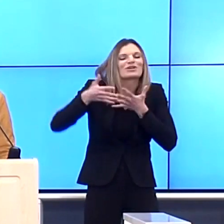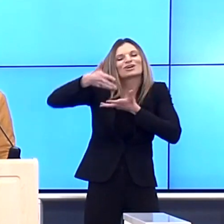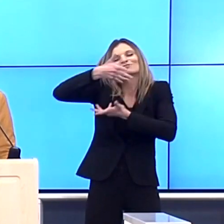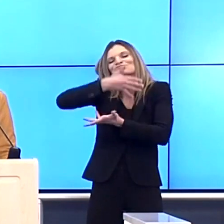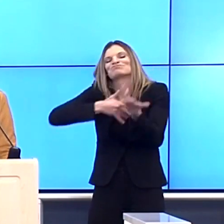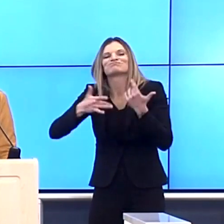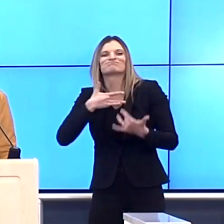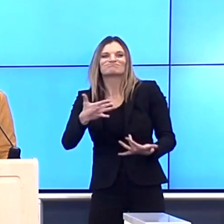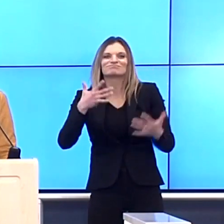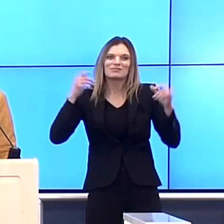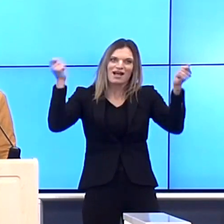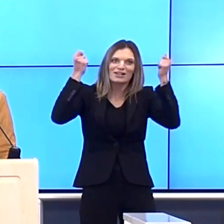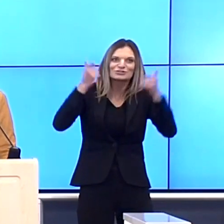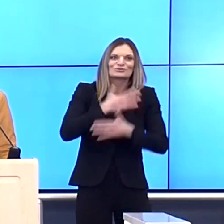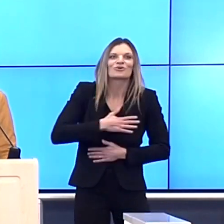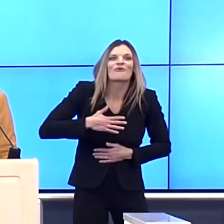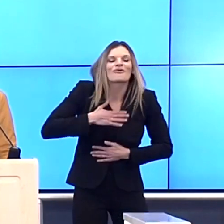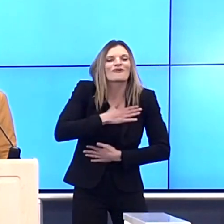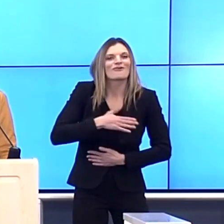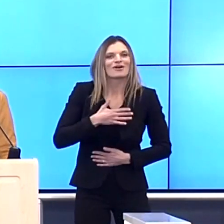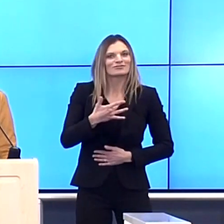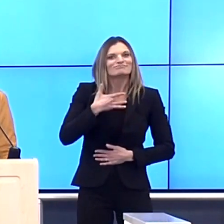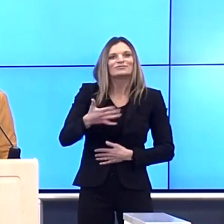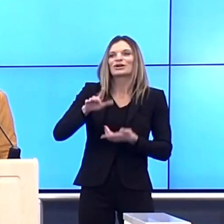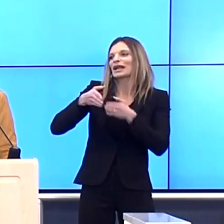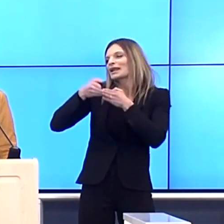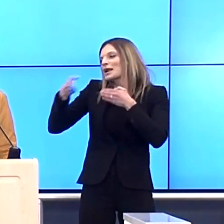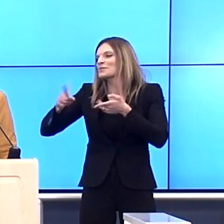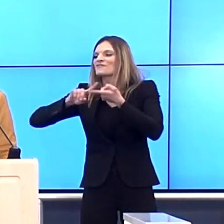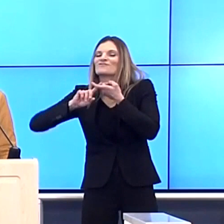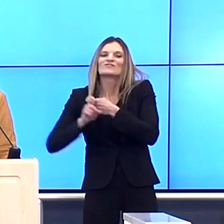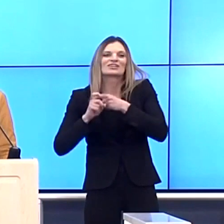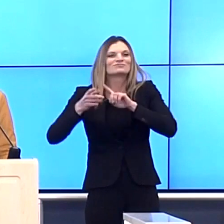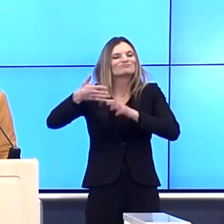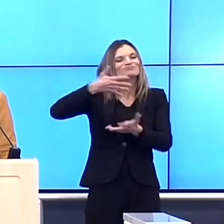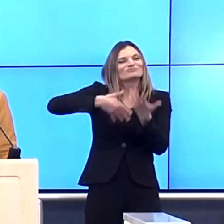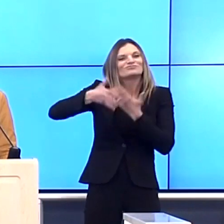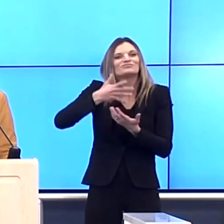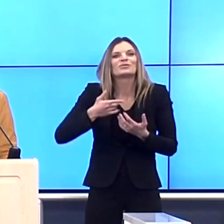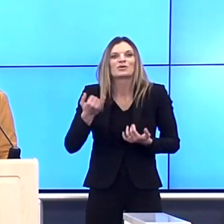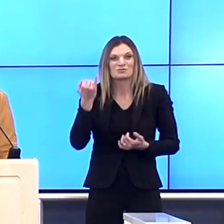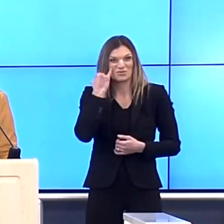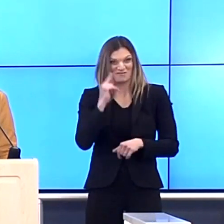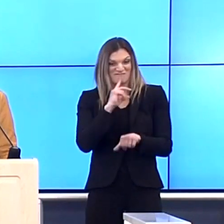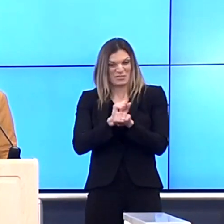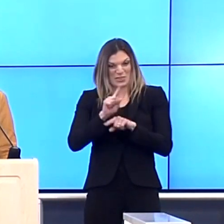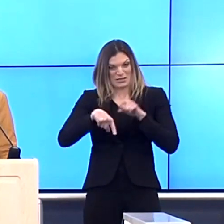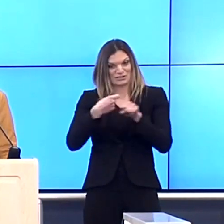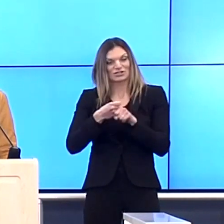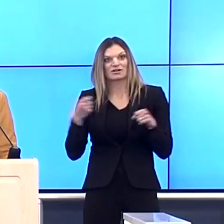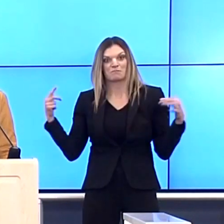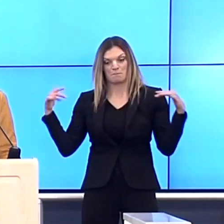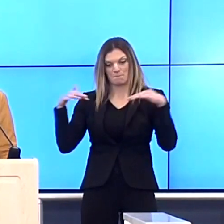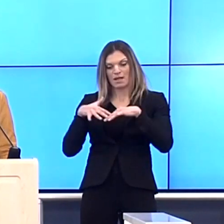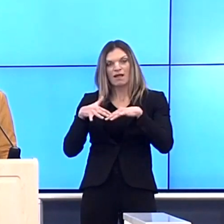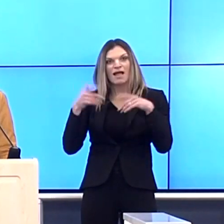YOUR PARENTS AND YOUR GRANDPARENTS, YOUR SIBLINGS AND GRANDPARENTS, YOUR SIBLINGS AND YOUR KIDS AND THEIR KIDS. YOUR KIDS AND THEIR KIDS. YOUR NEIGHBORS AND FRIENDS. YOUR NEIGHBORS AND FRIENDS. THINK ABOUT THEM AND PICTURE